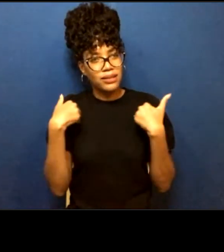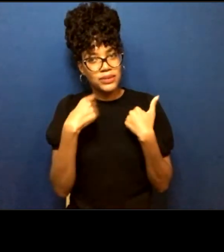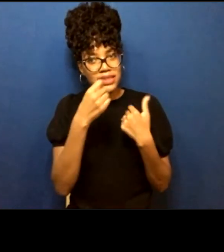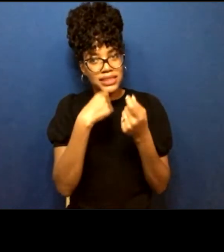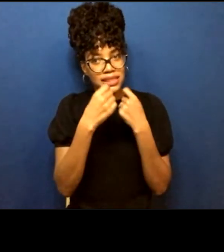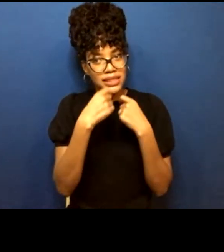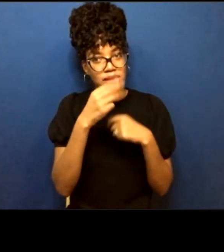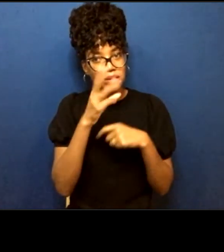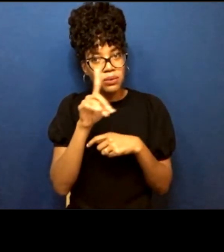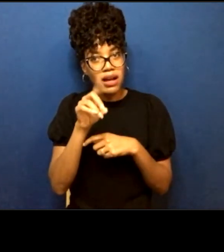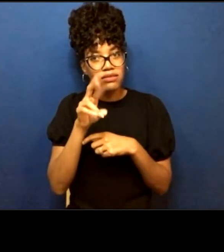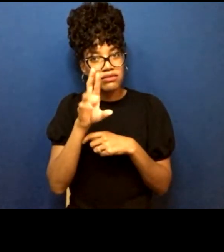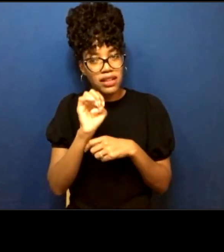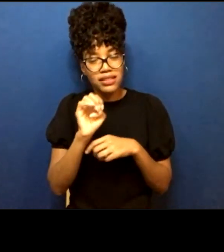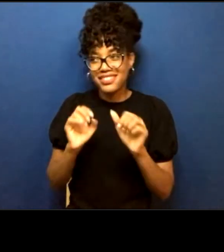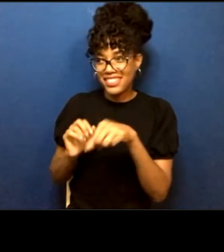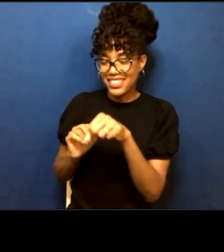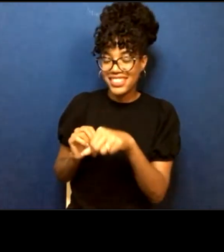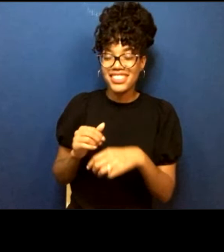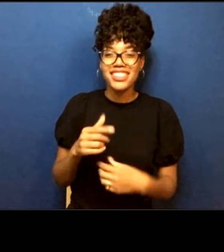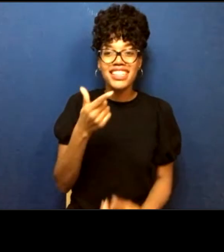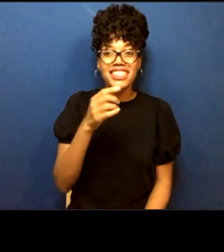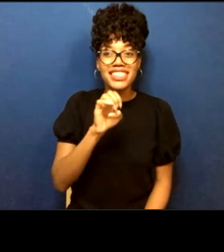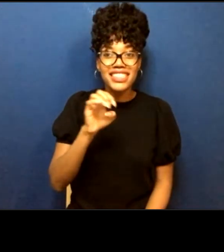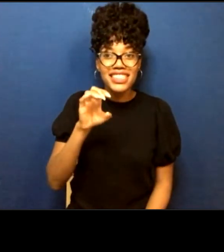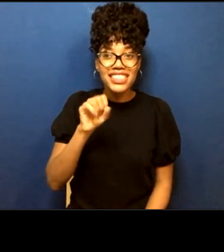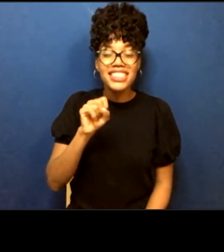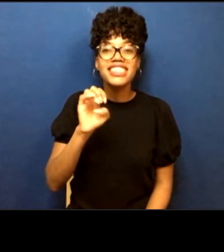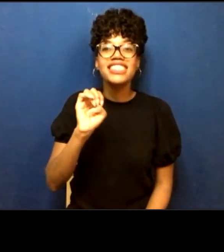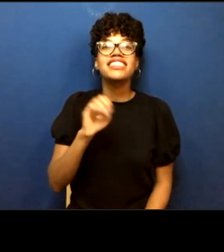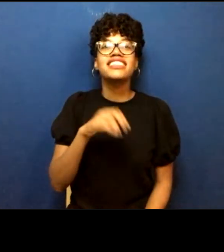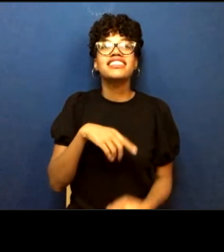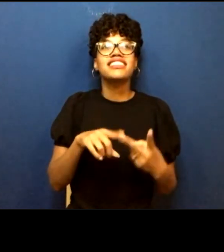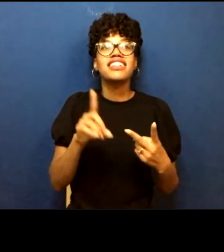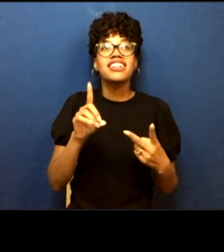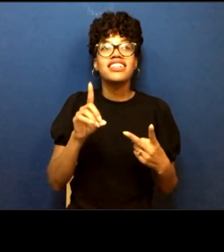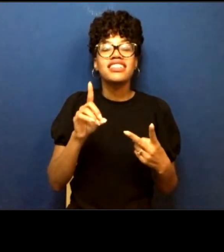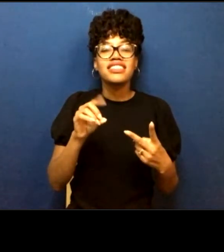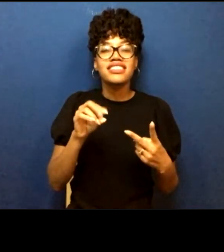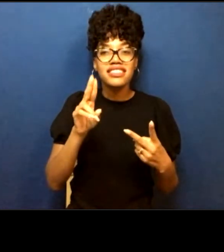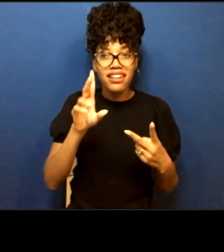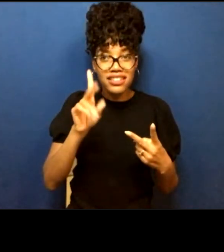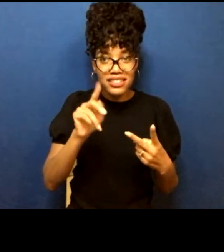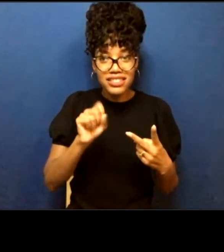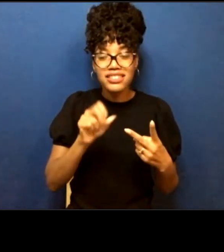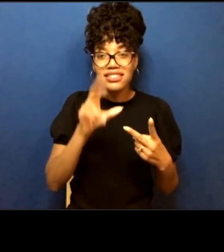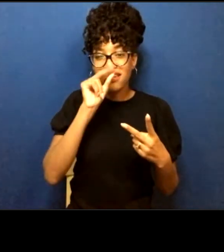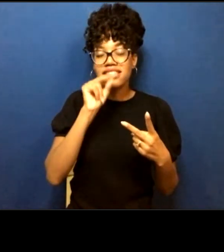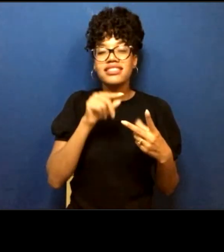So geese, ducks, they've all love wild rice. As well as crayfish they'll eat at the roots.